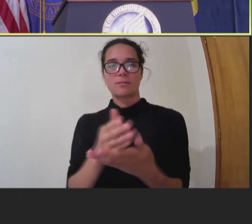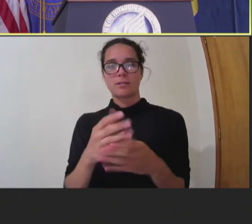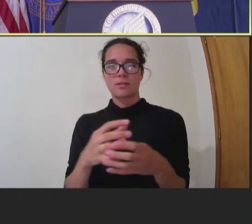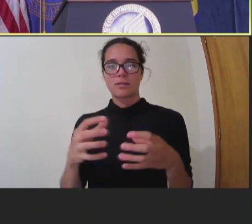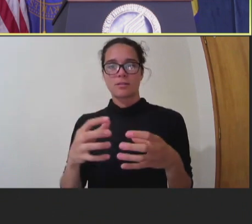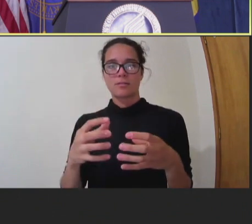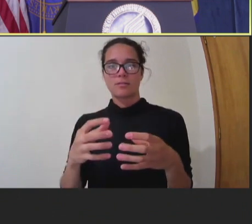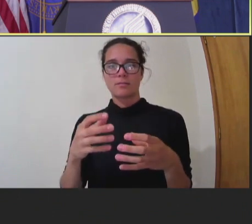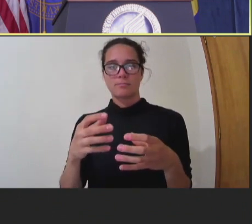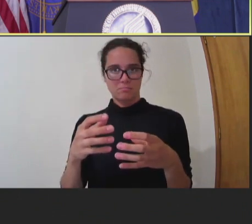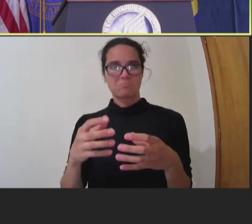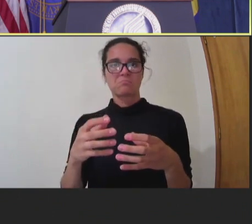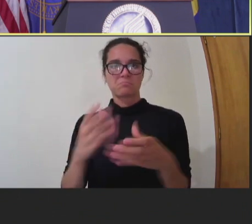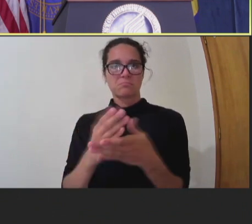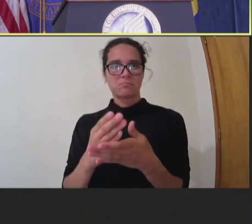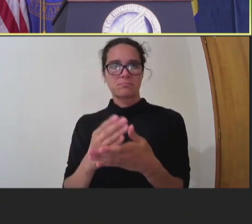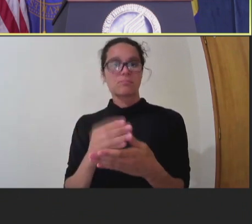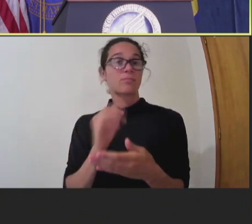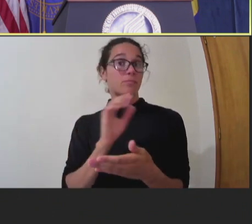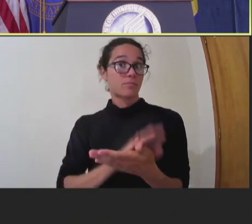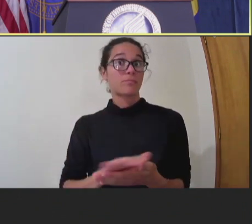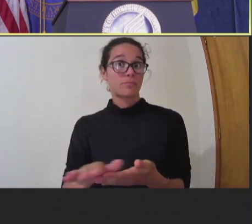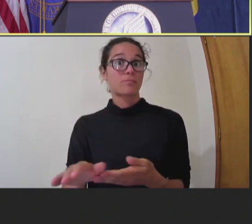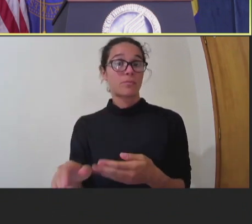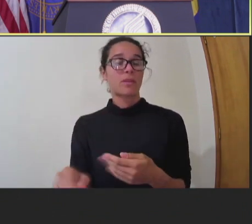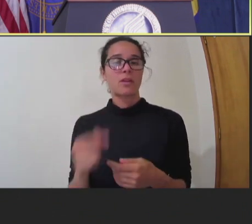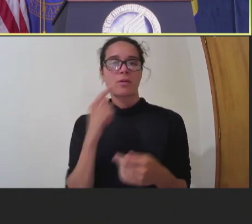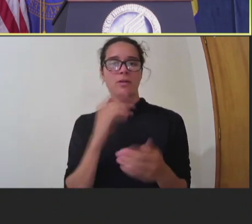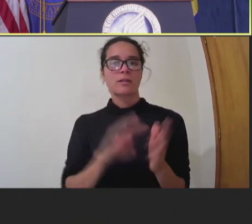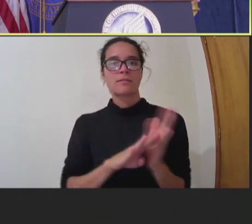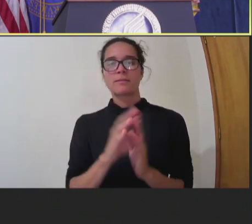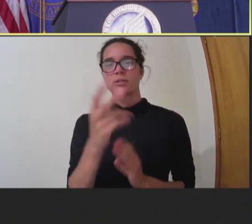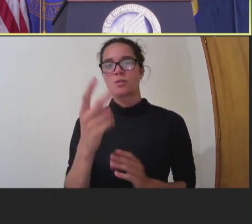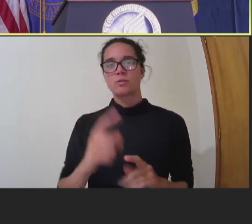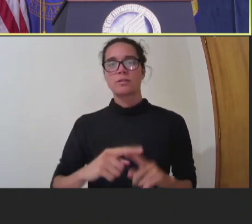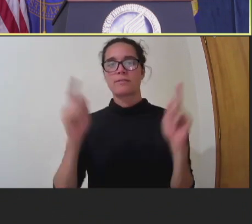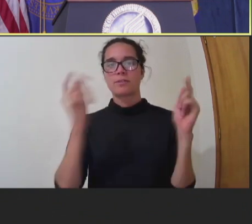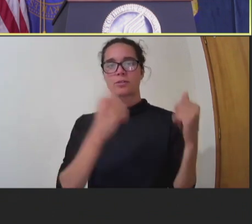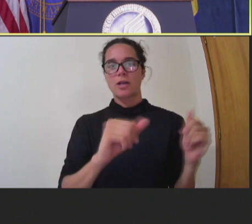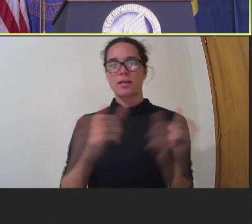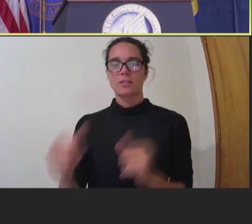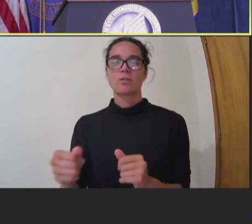And we're currently developing two different trials, both for breast cancer. In one case